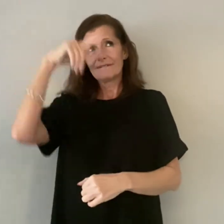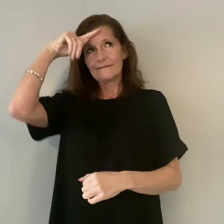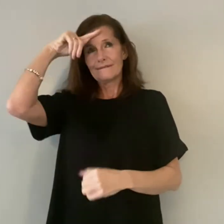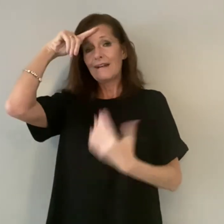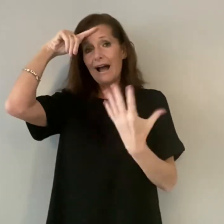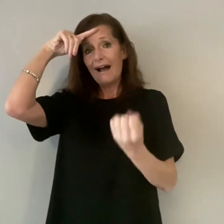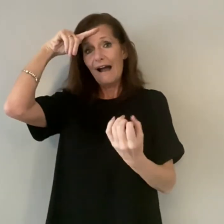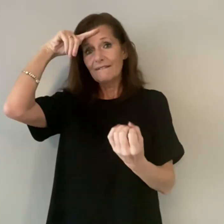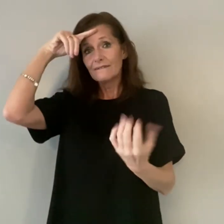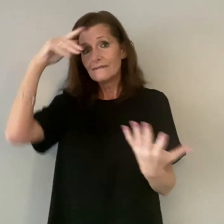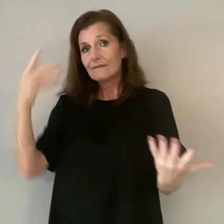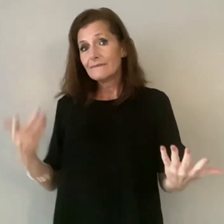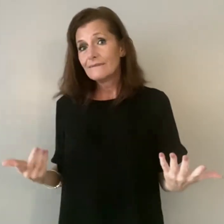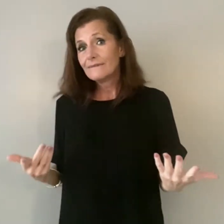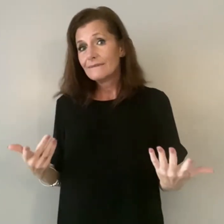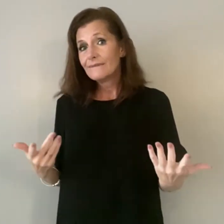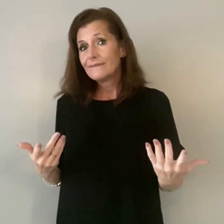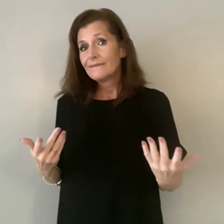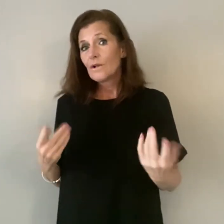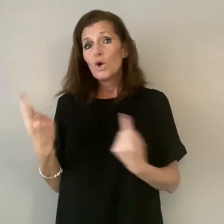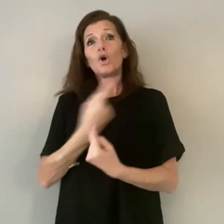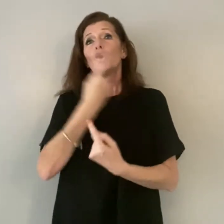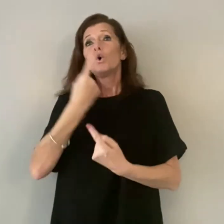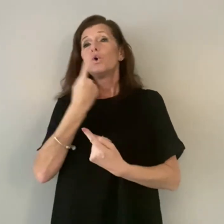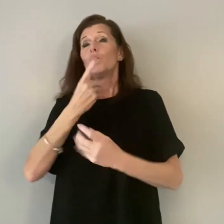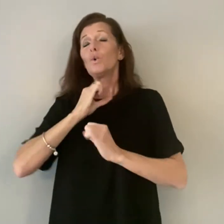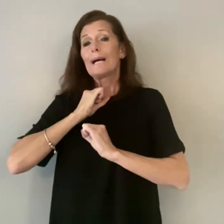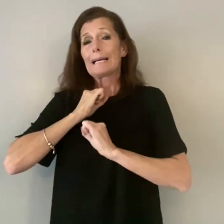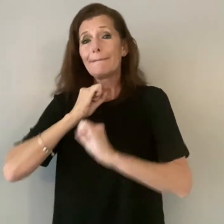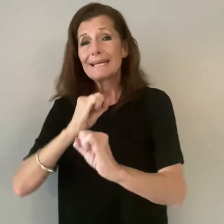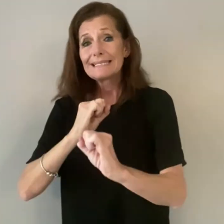unconscious bias within ourselves. I think those who are most committed sometimes